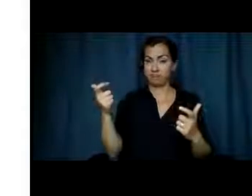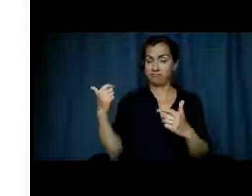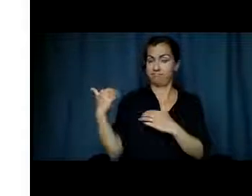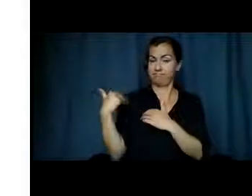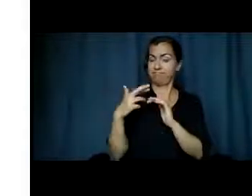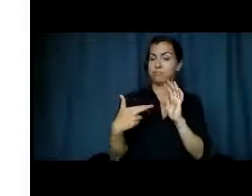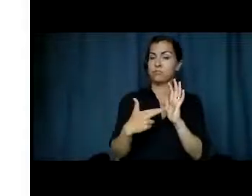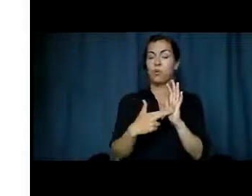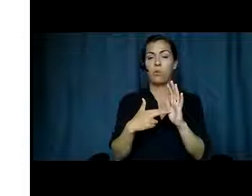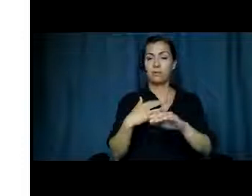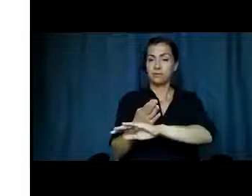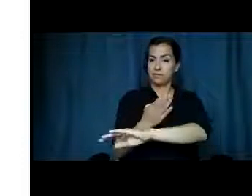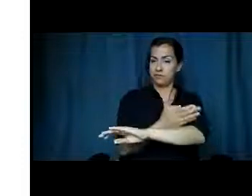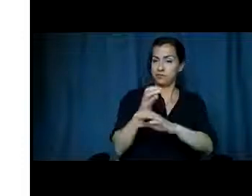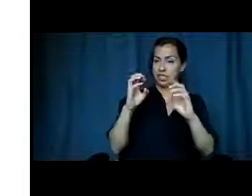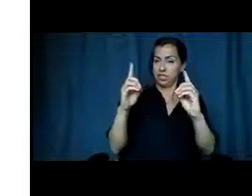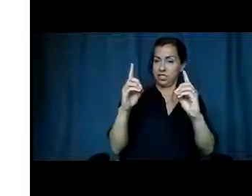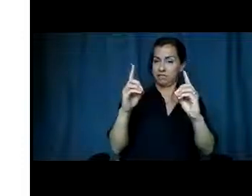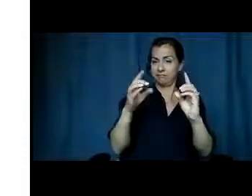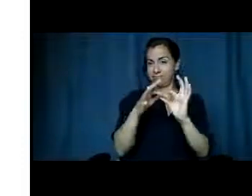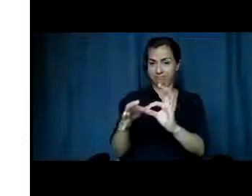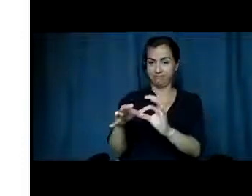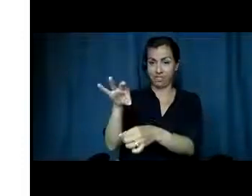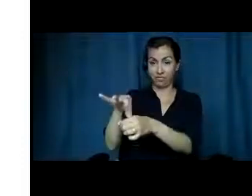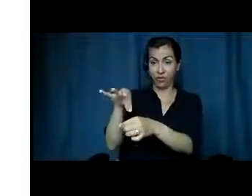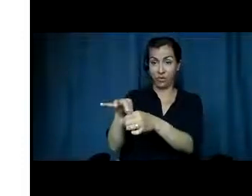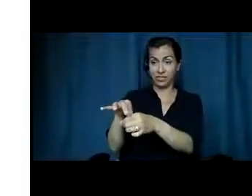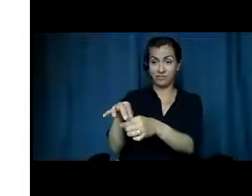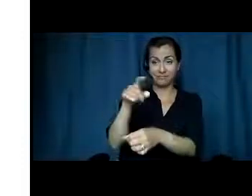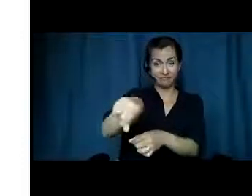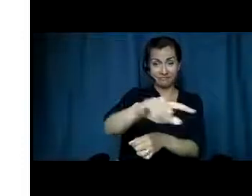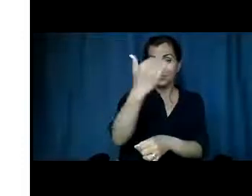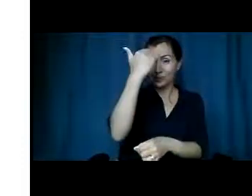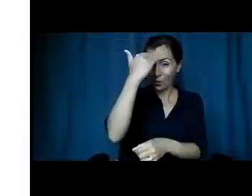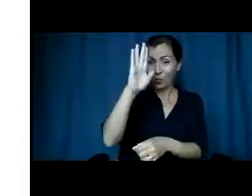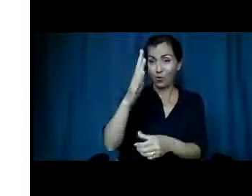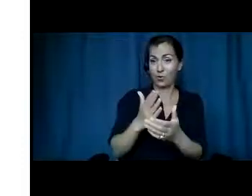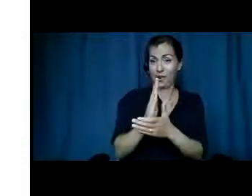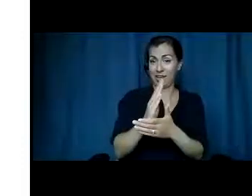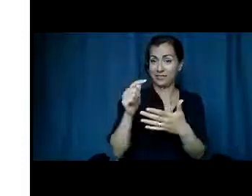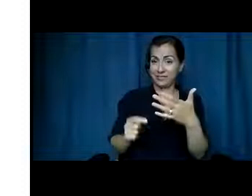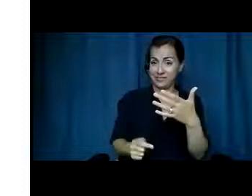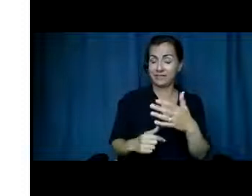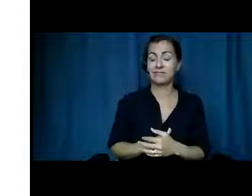Sometimes the boxes where people drop ballots are not physically accessible.